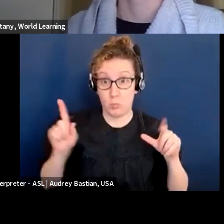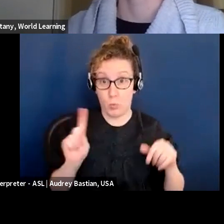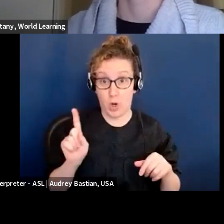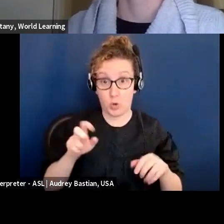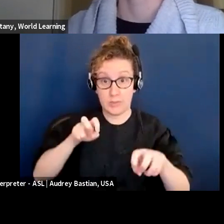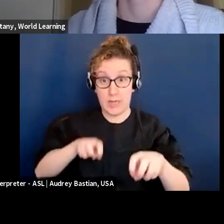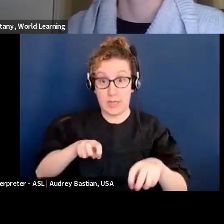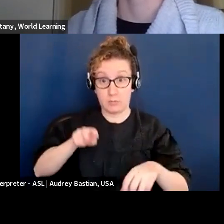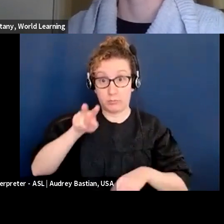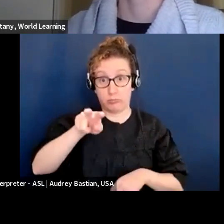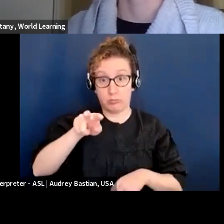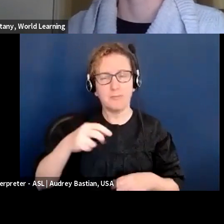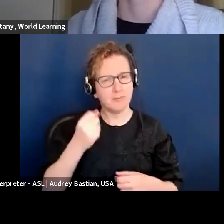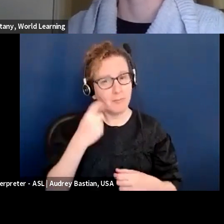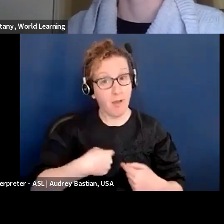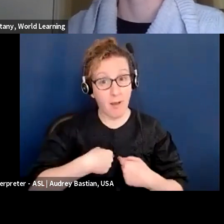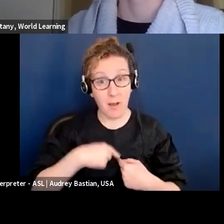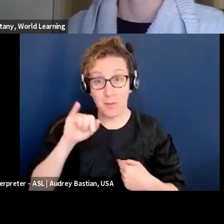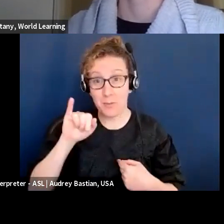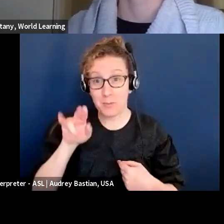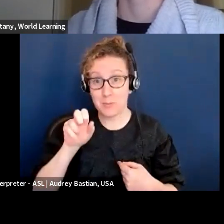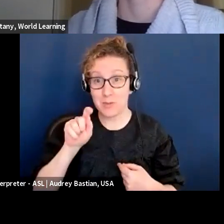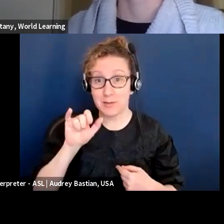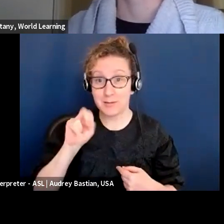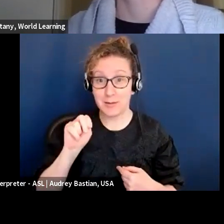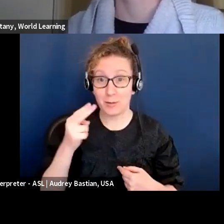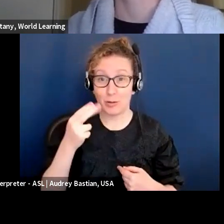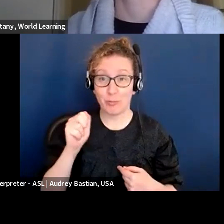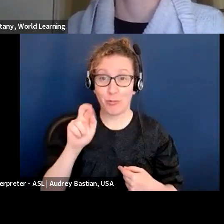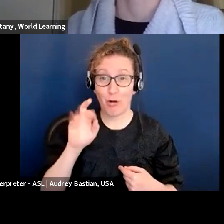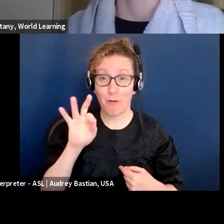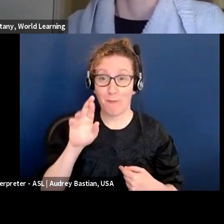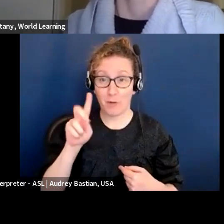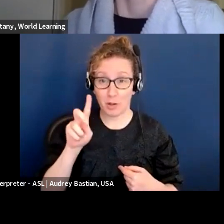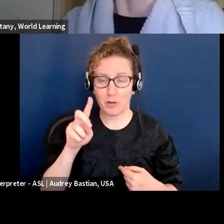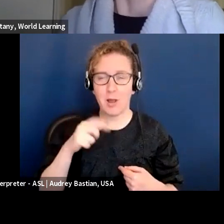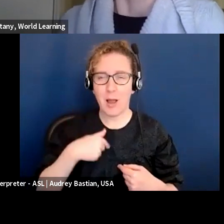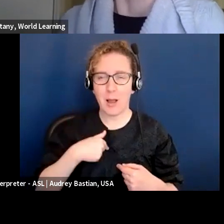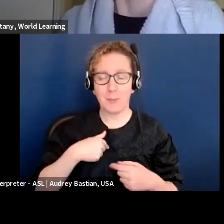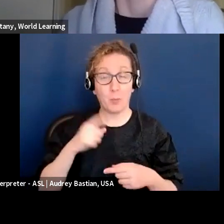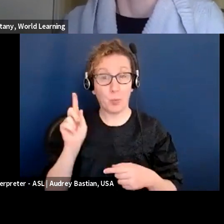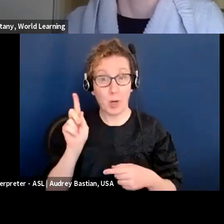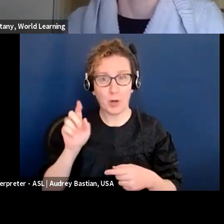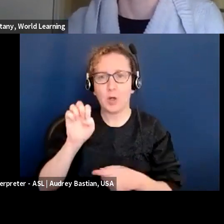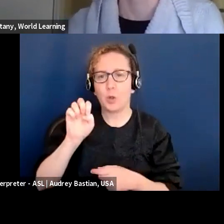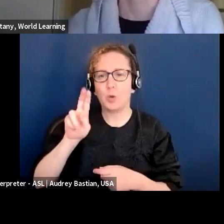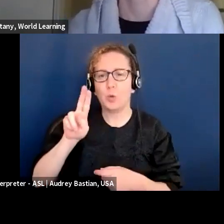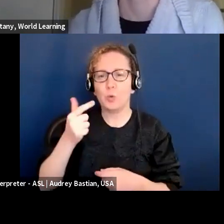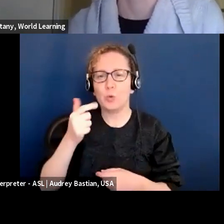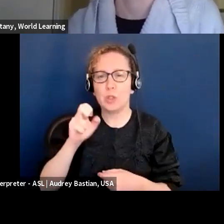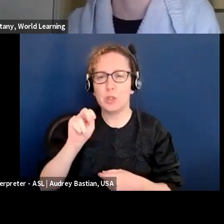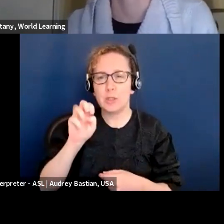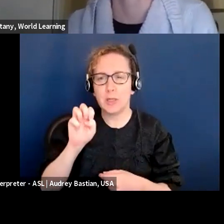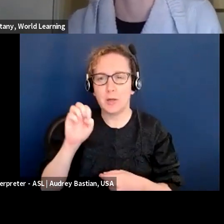and I am joining from Eugene, Oregon. We have Monica here as well who is calling in from